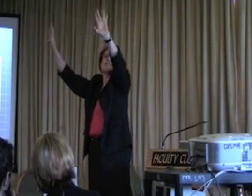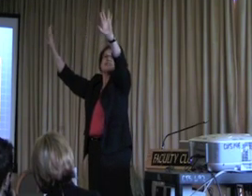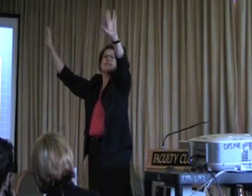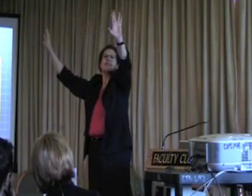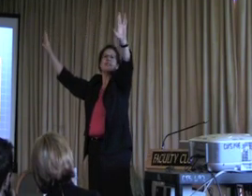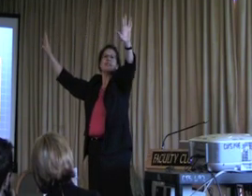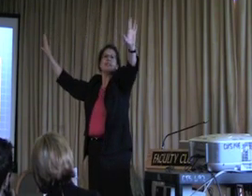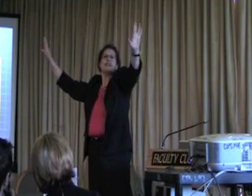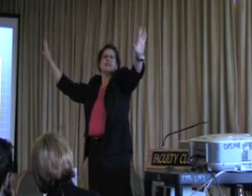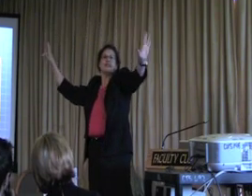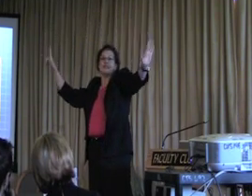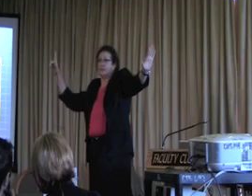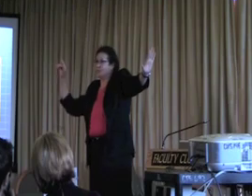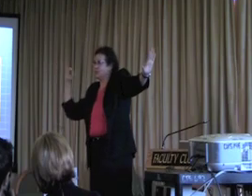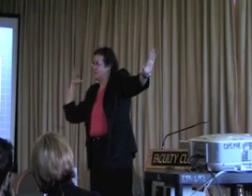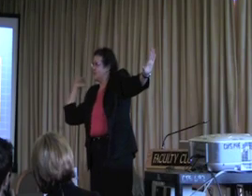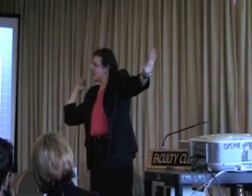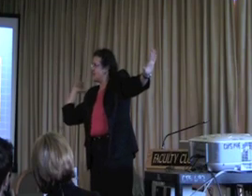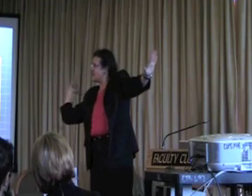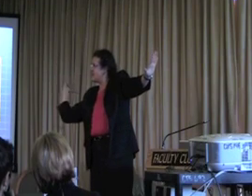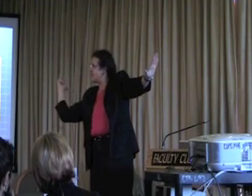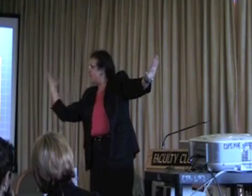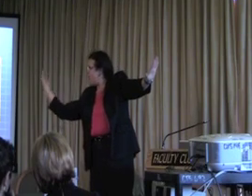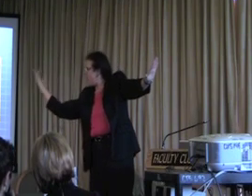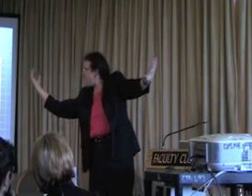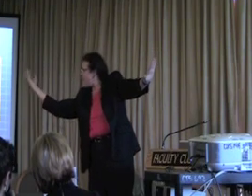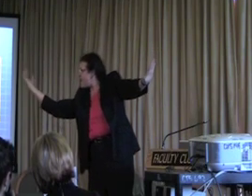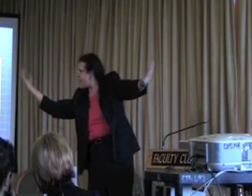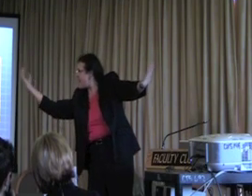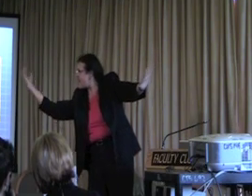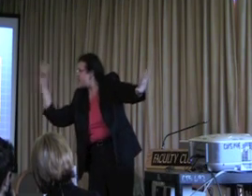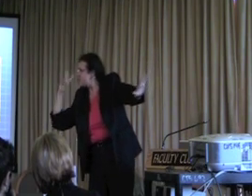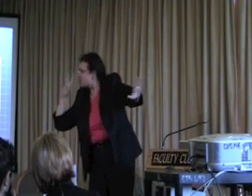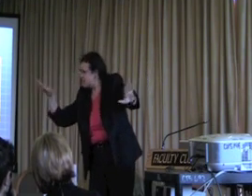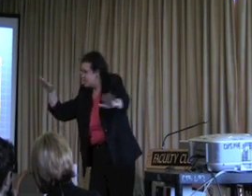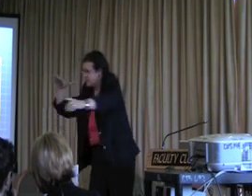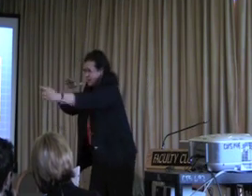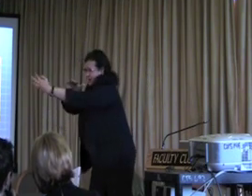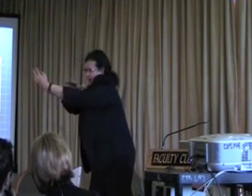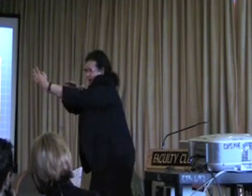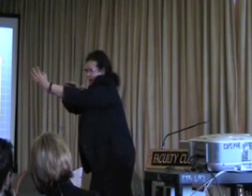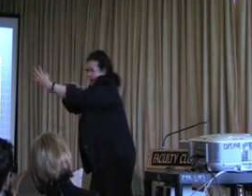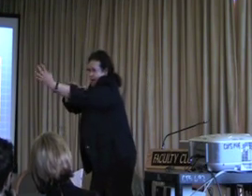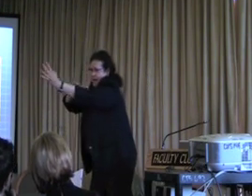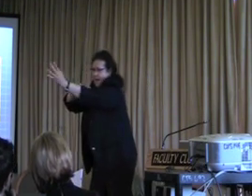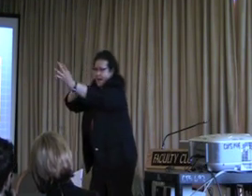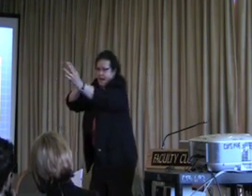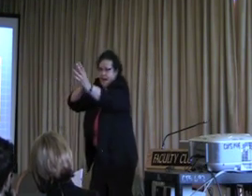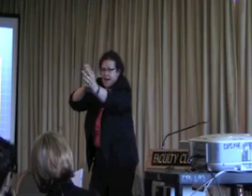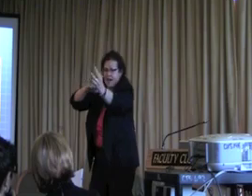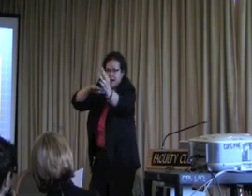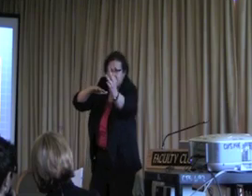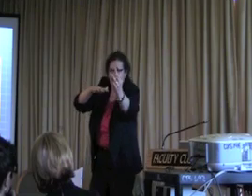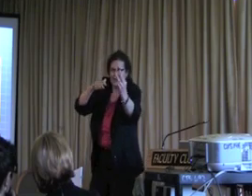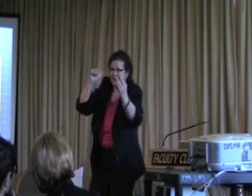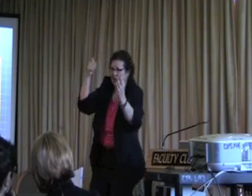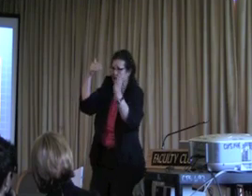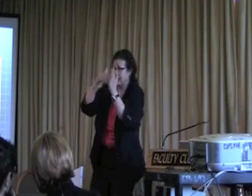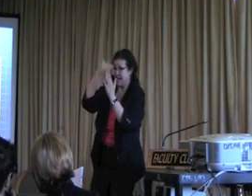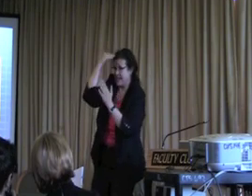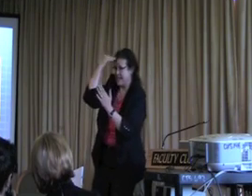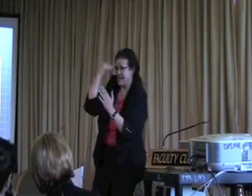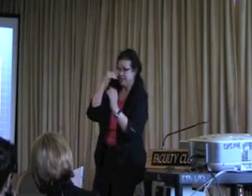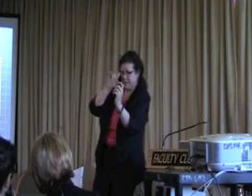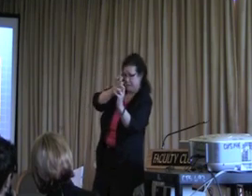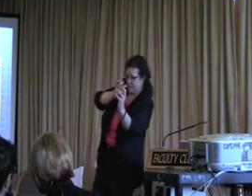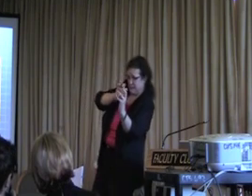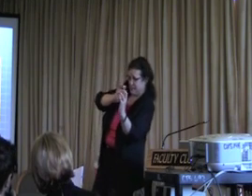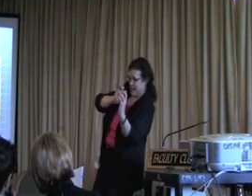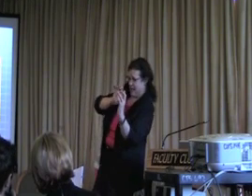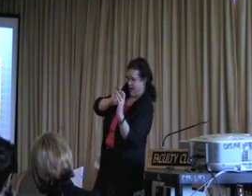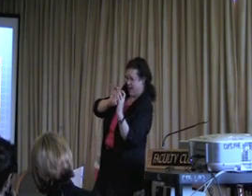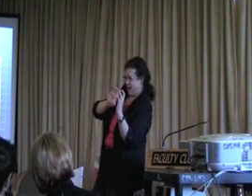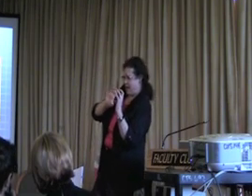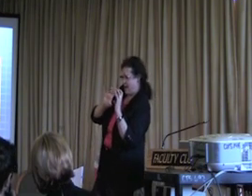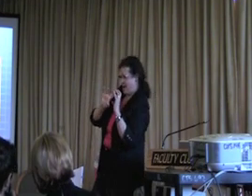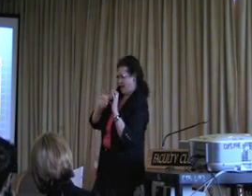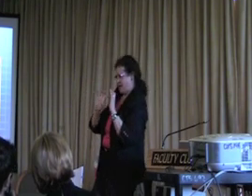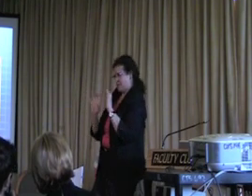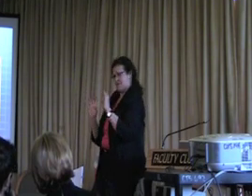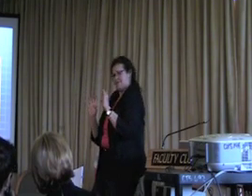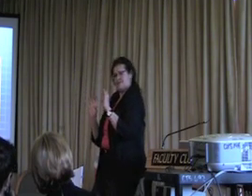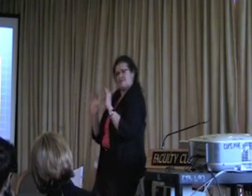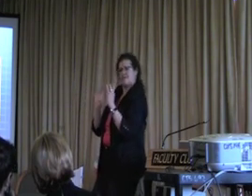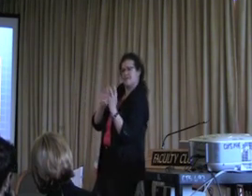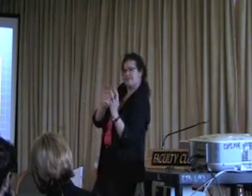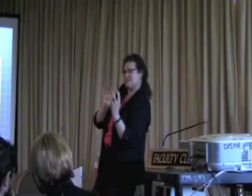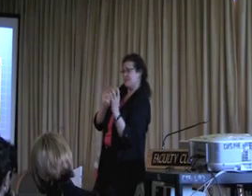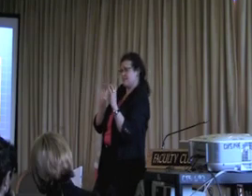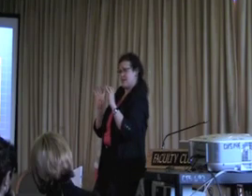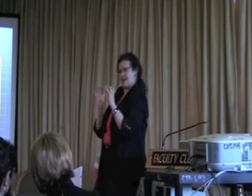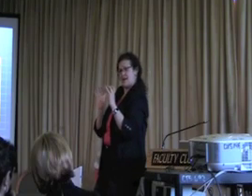on the Milky Way. They stretched in never ending line, along the margin of a bay. 10,000